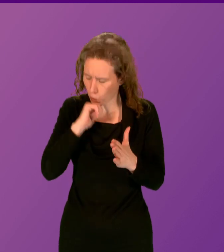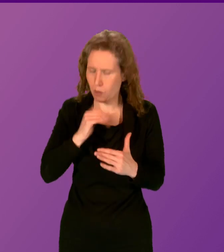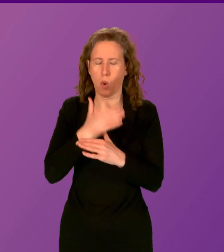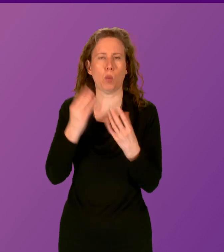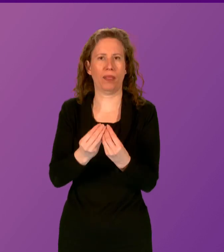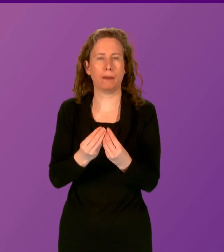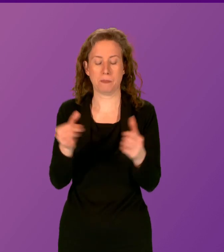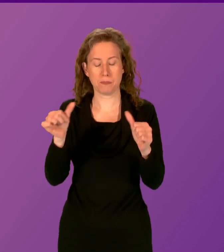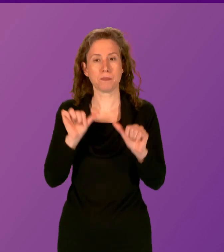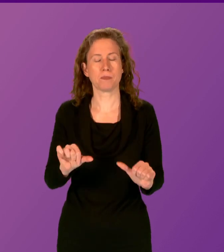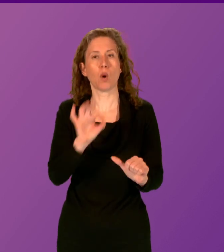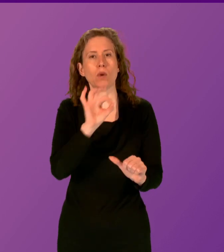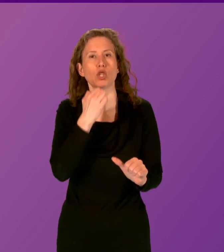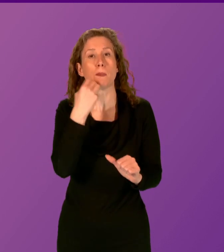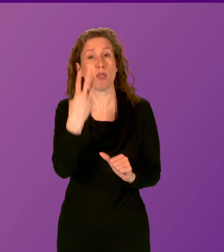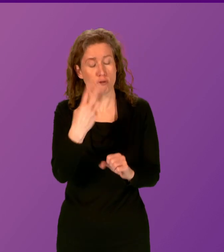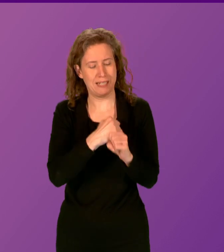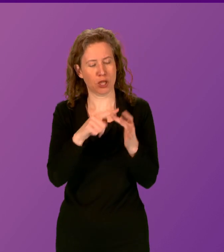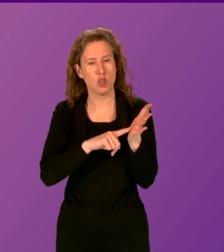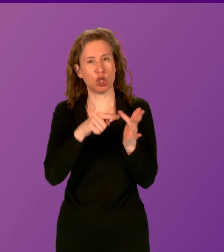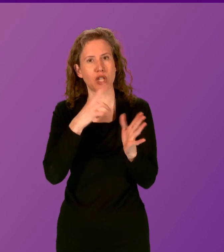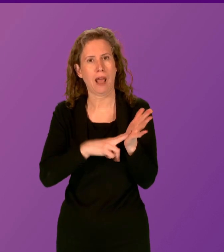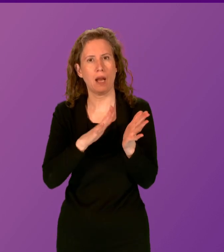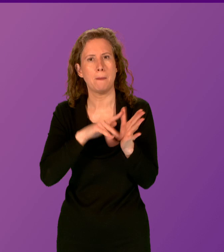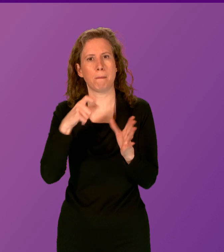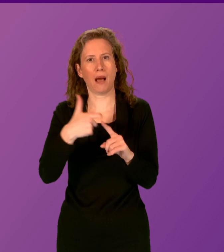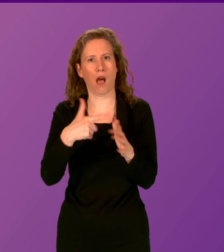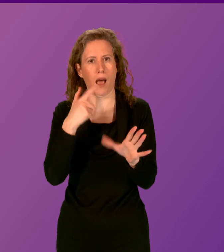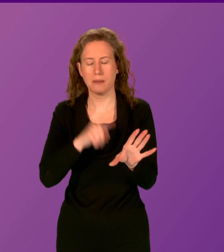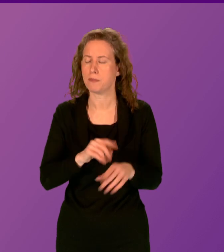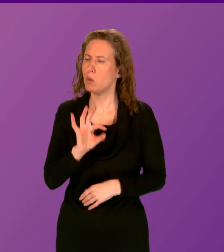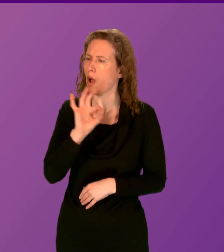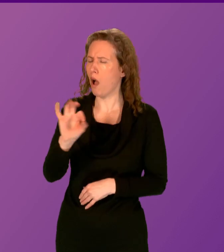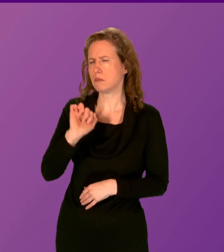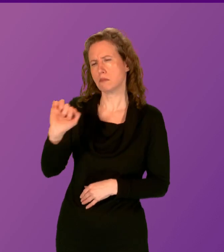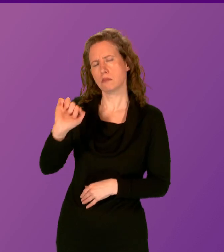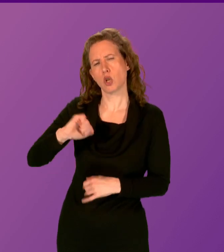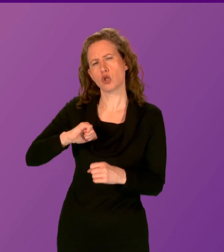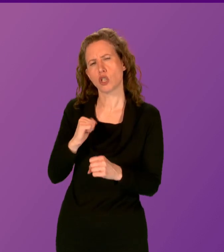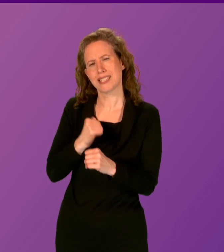To ask the First Minister what the Scottish Government’s response is to the current